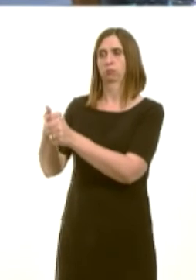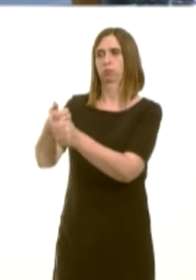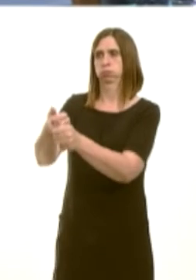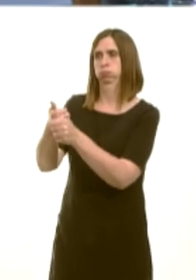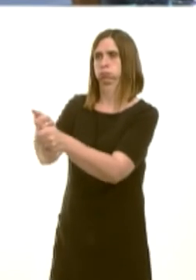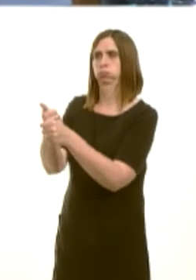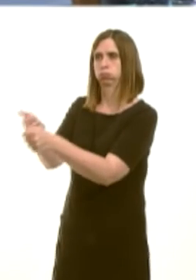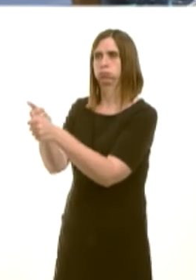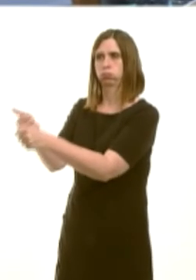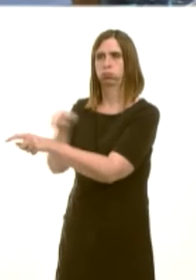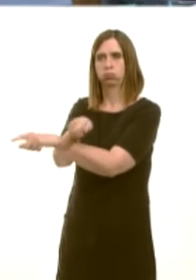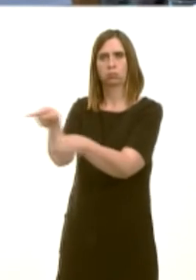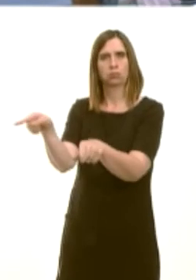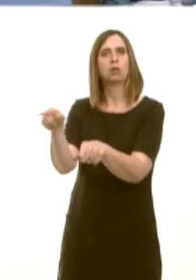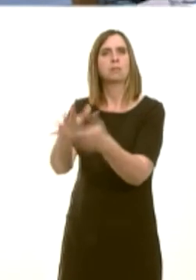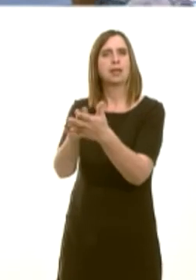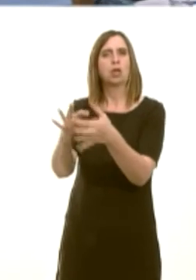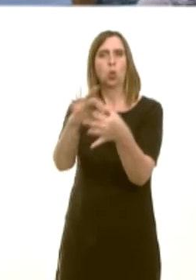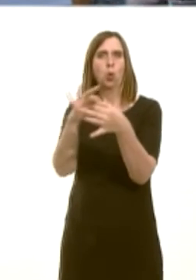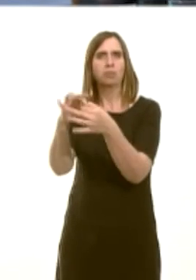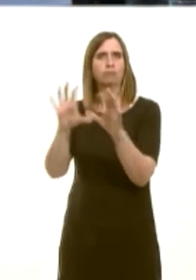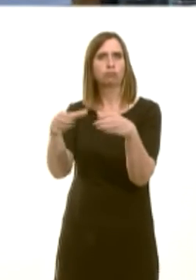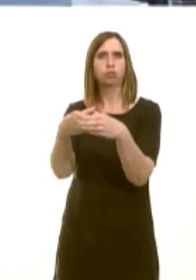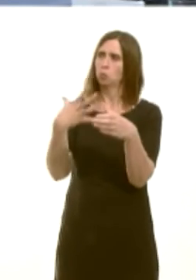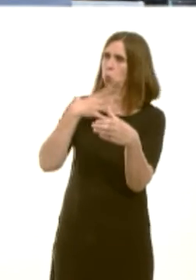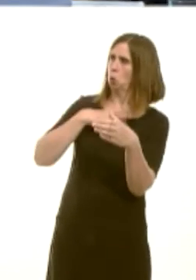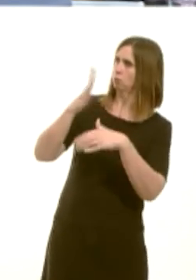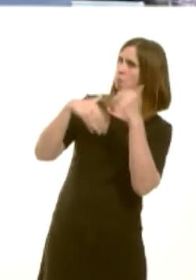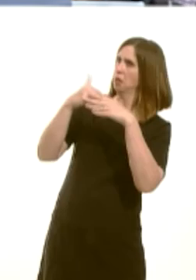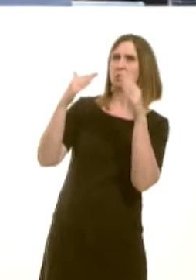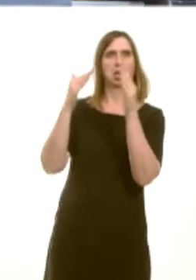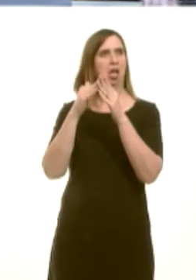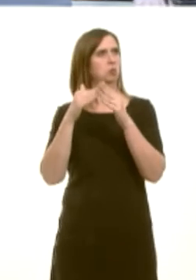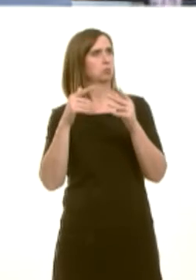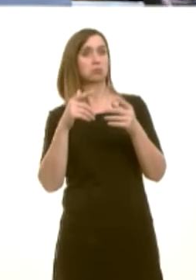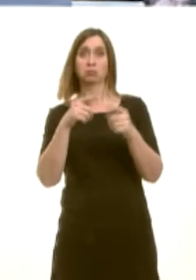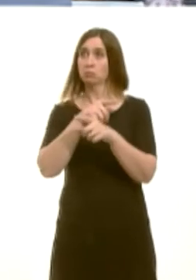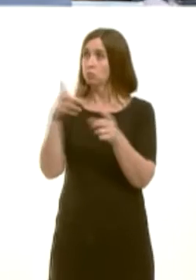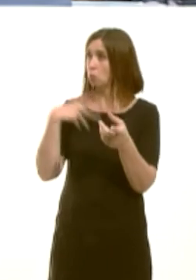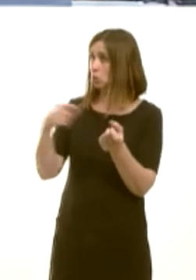for co-operative groups. Itíll be available to anyone who wants to apply for it, in order